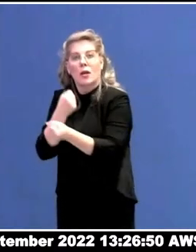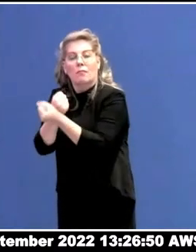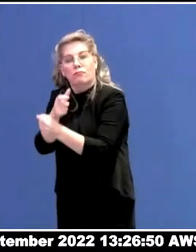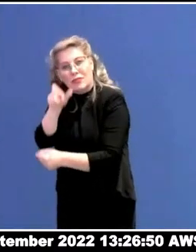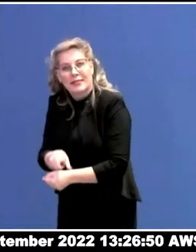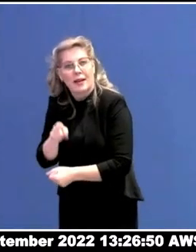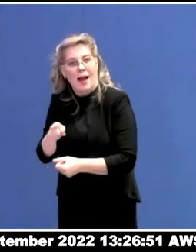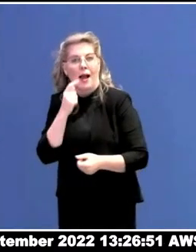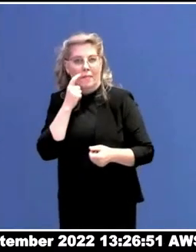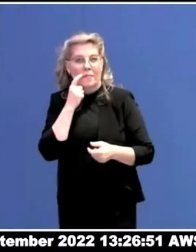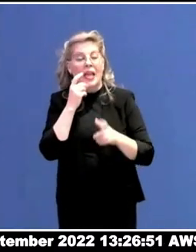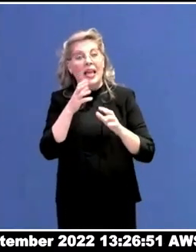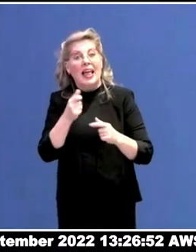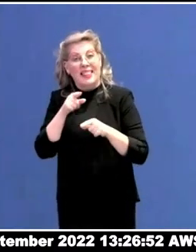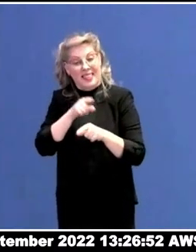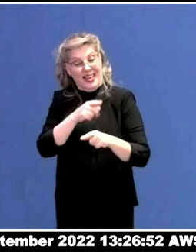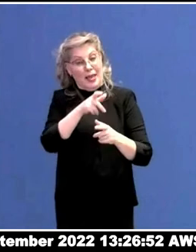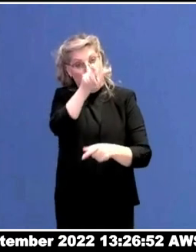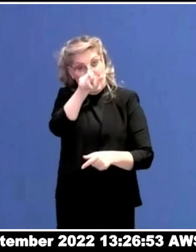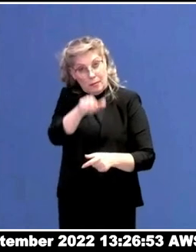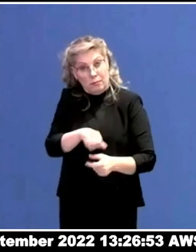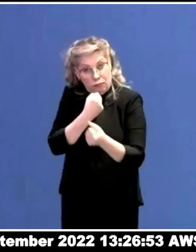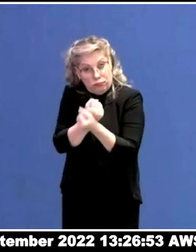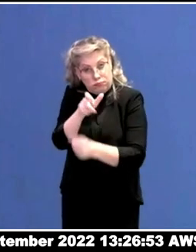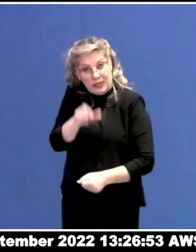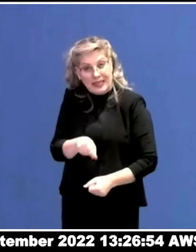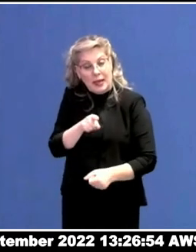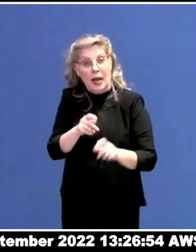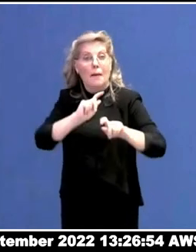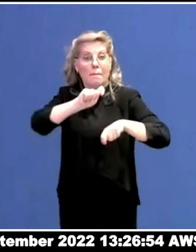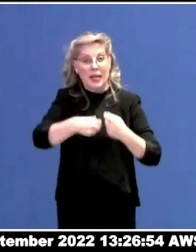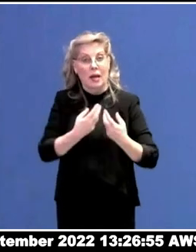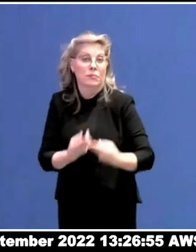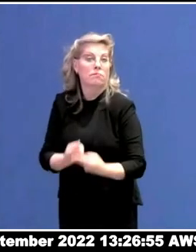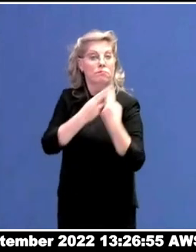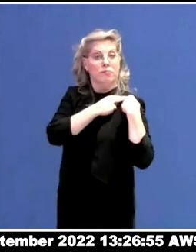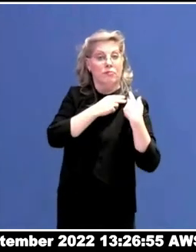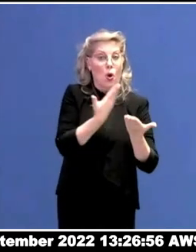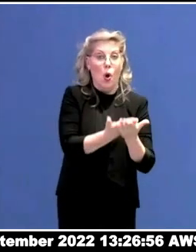That's critical. It means that the Health Department delivering services will ensure